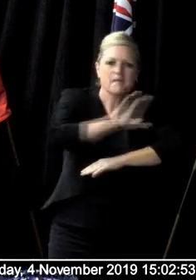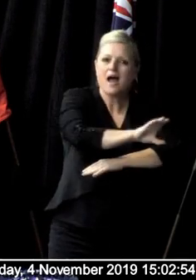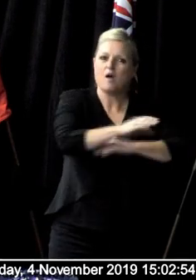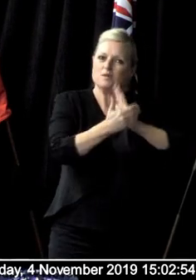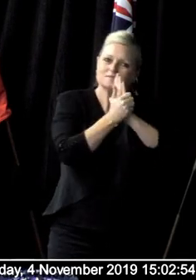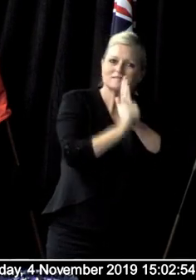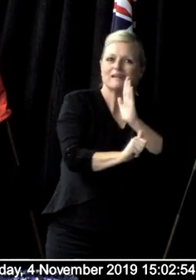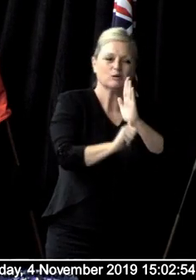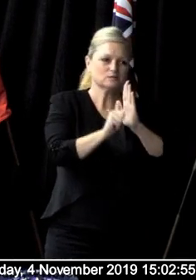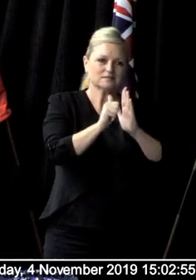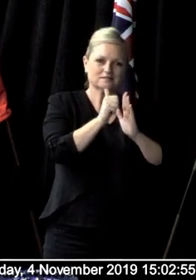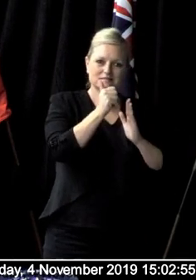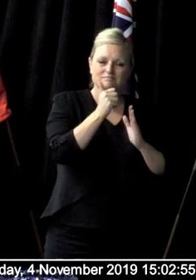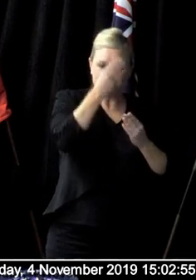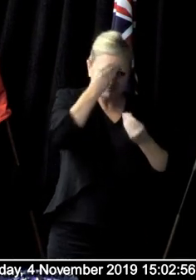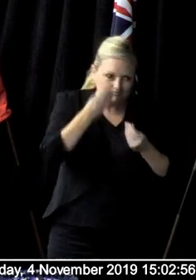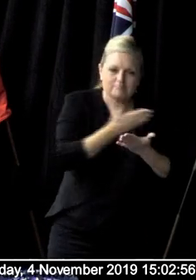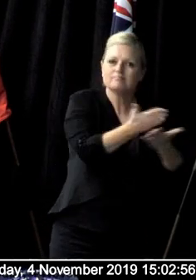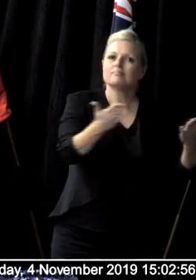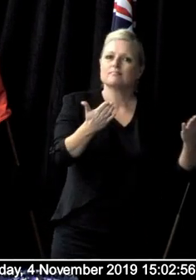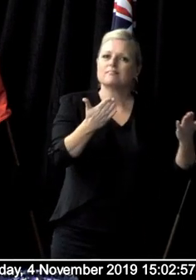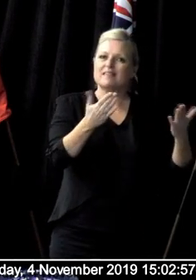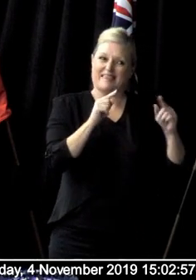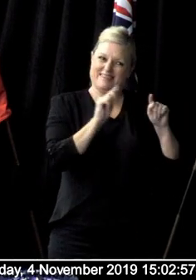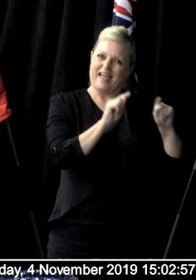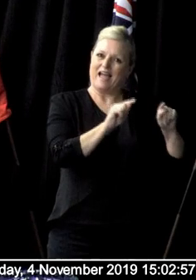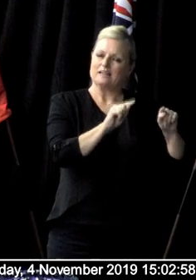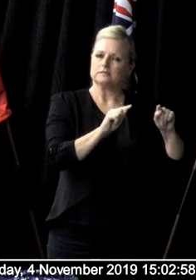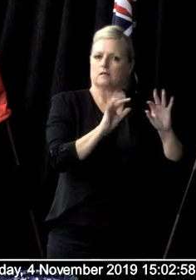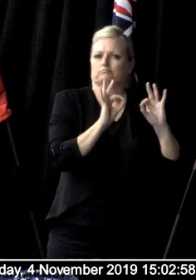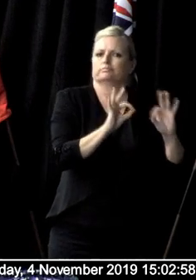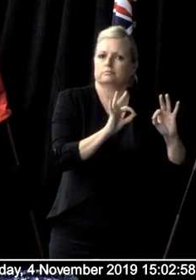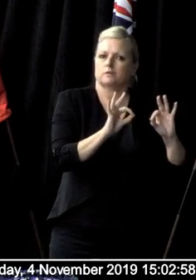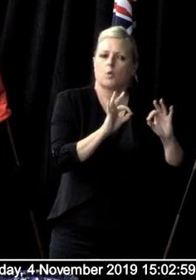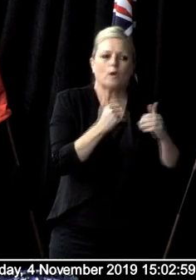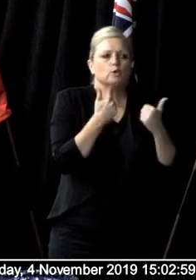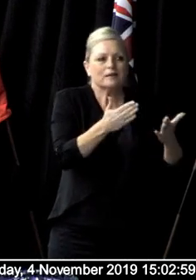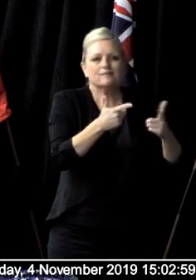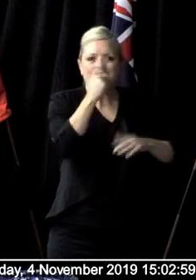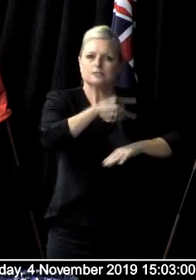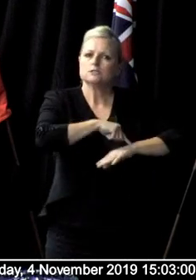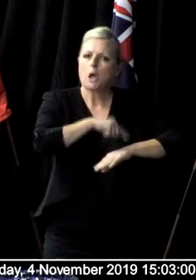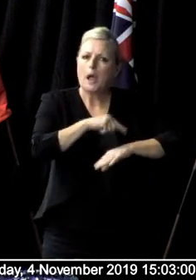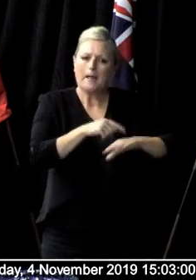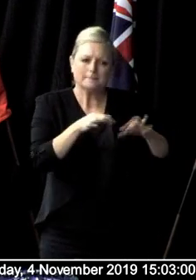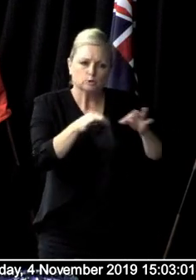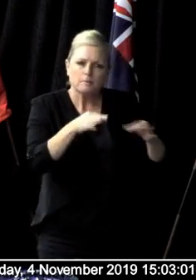really where, yes, teachers have been given the time to plan, and I think